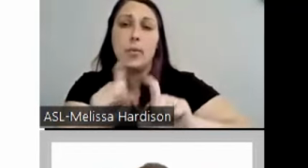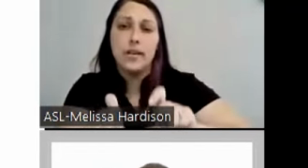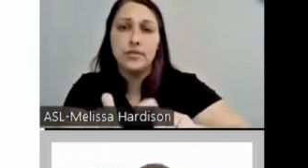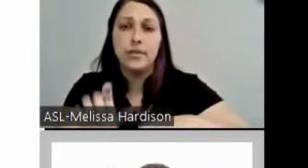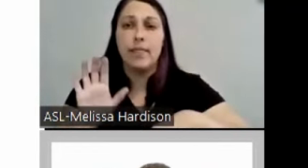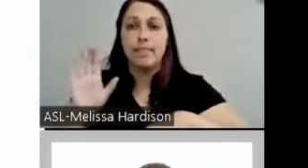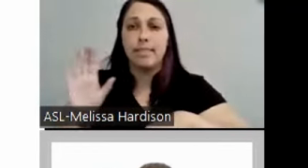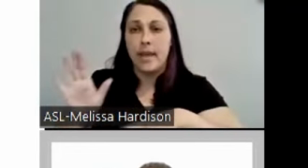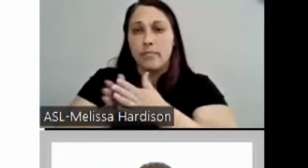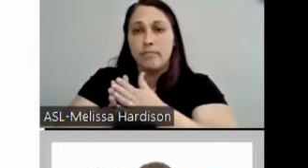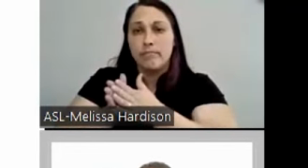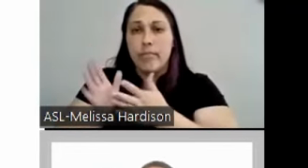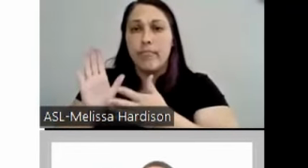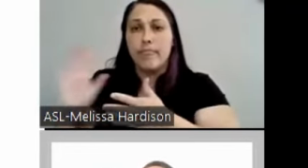Variety of entities working there to help with those funds.